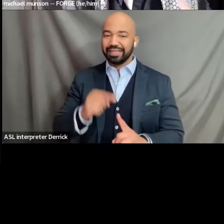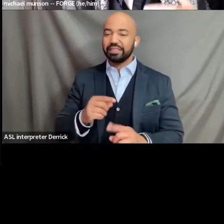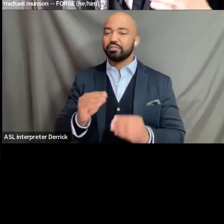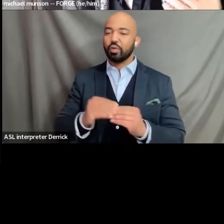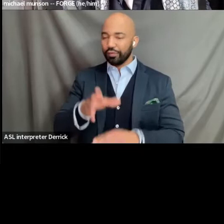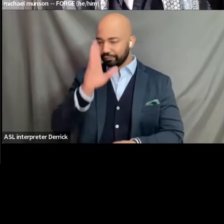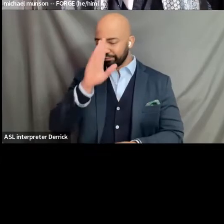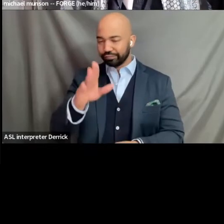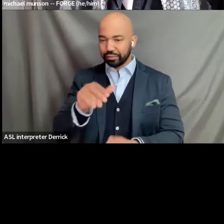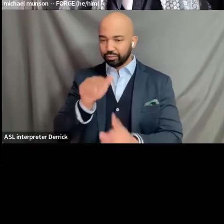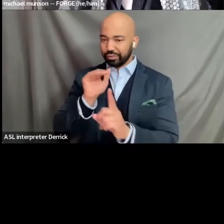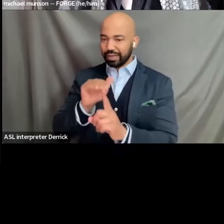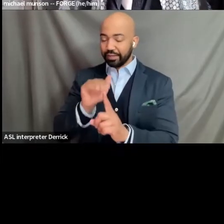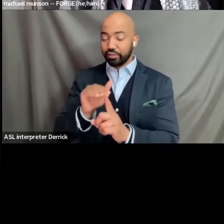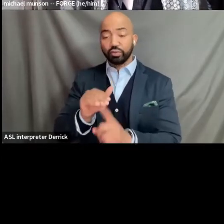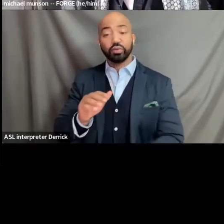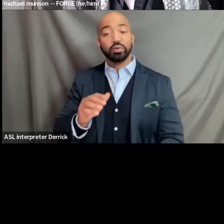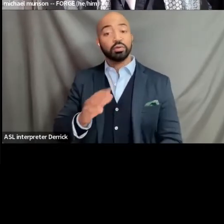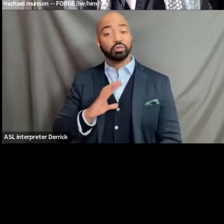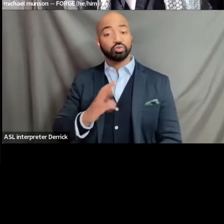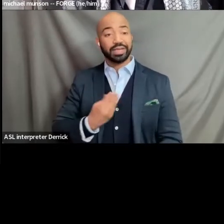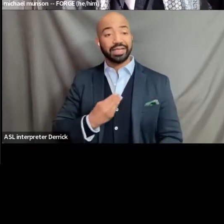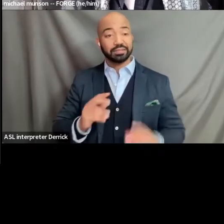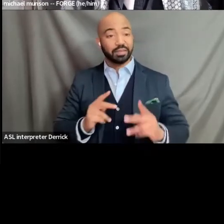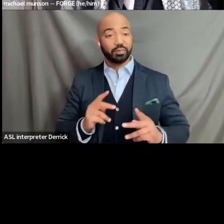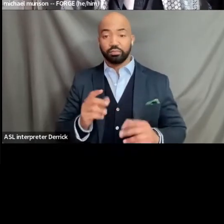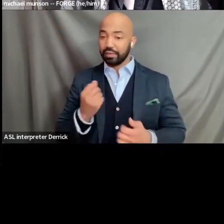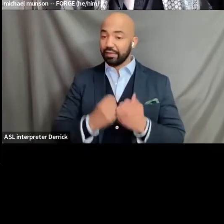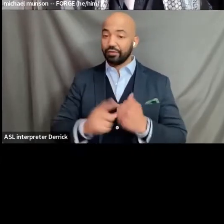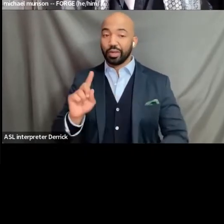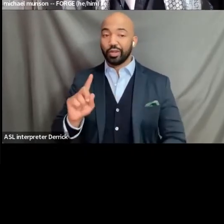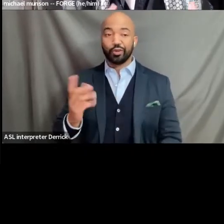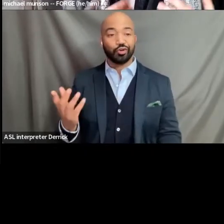That trans people are all around us. Trans people are resilient.